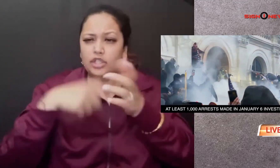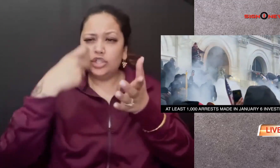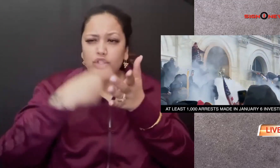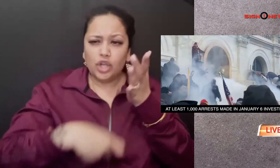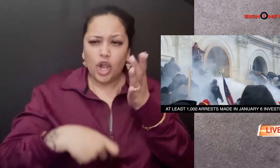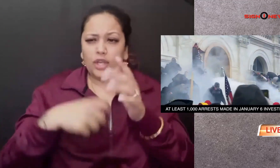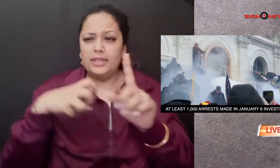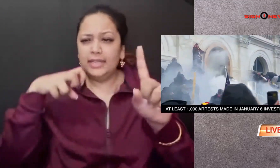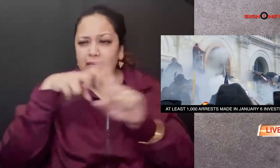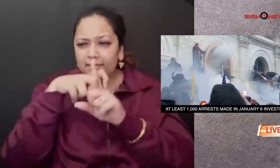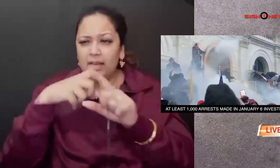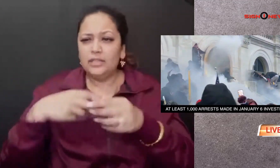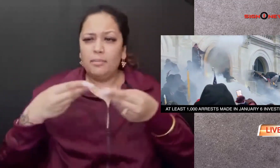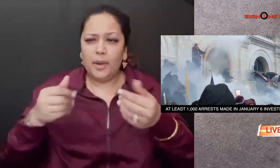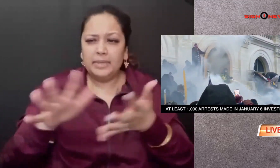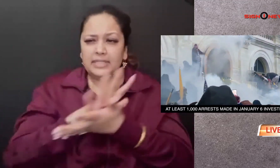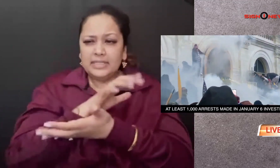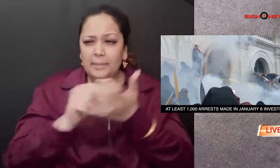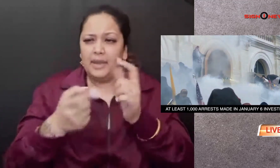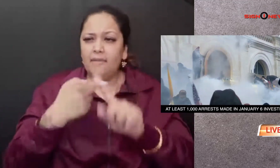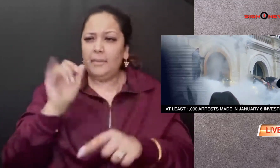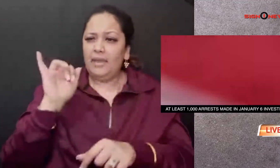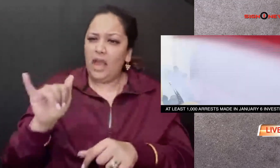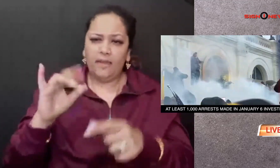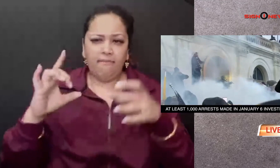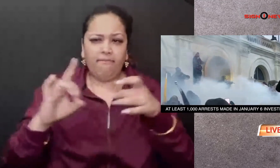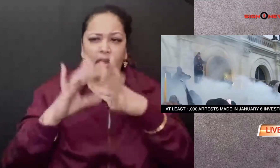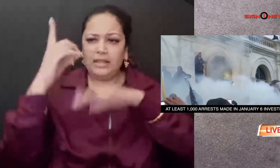and property damage from that violent day.